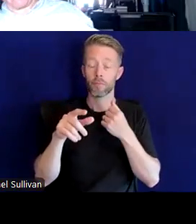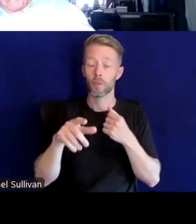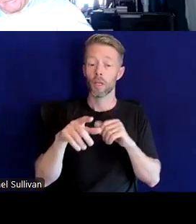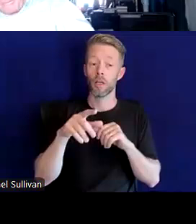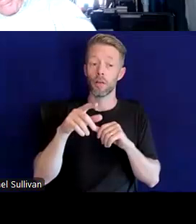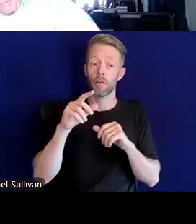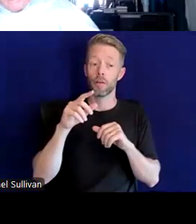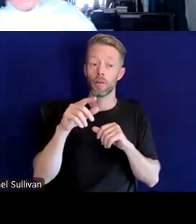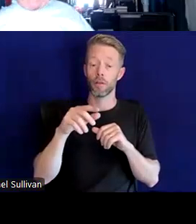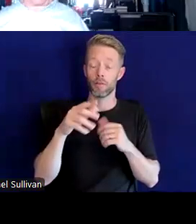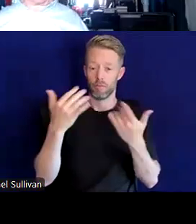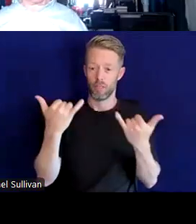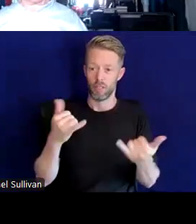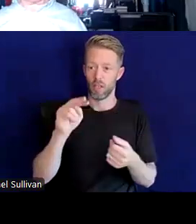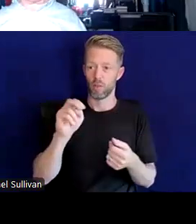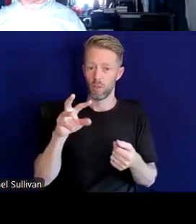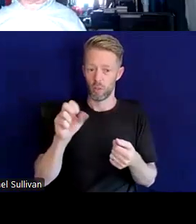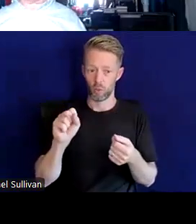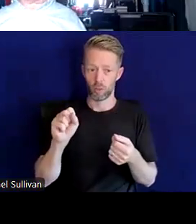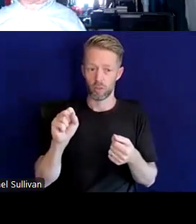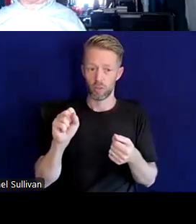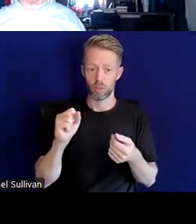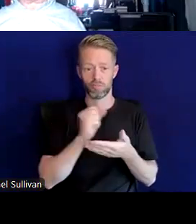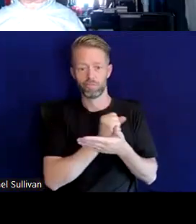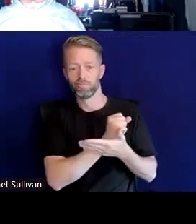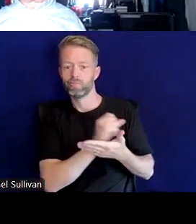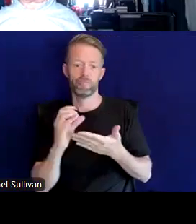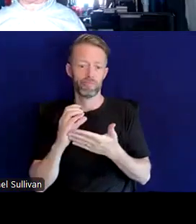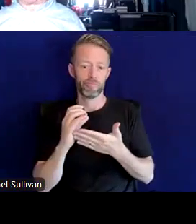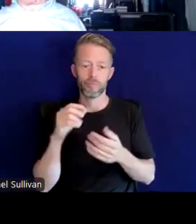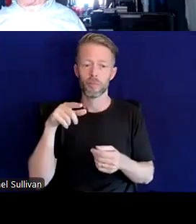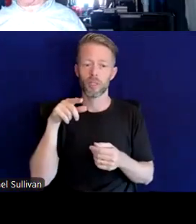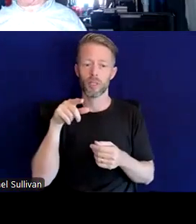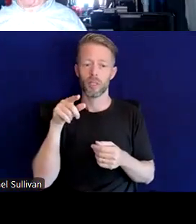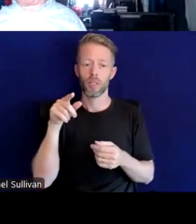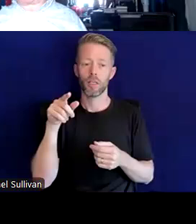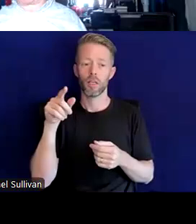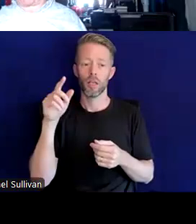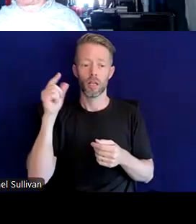that the Governor not vote out personal care